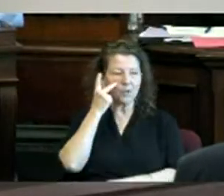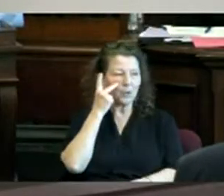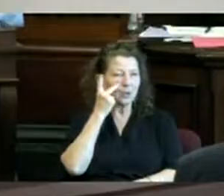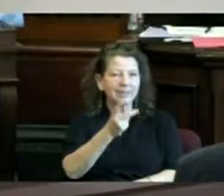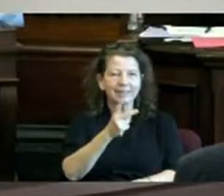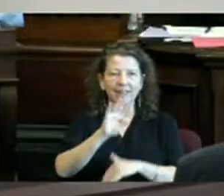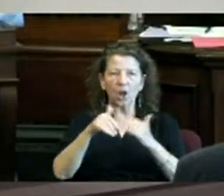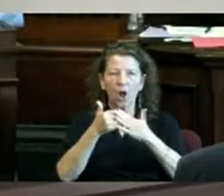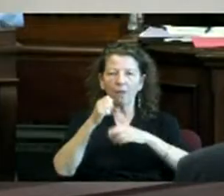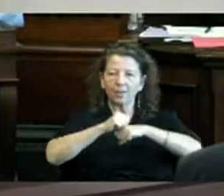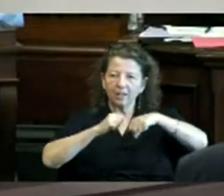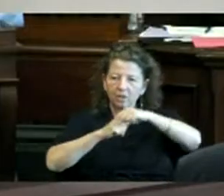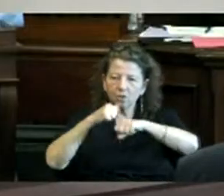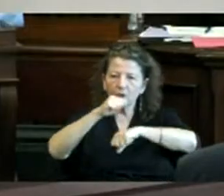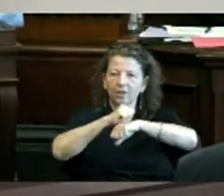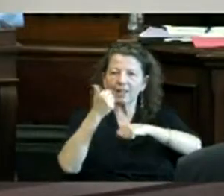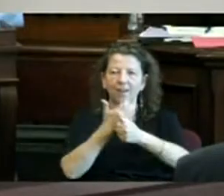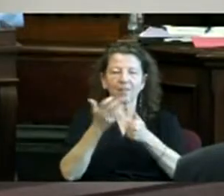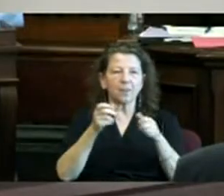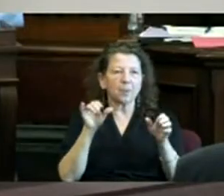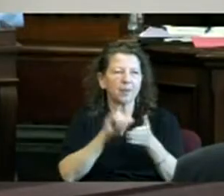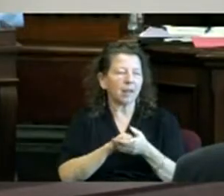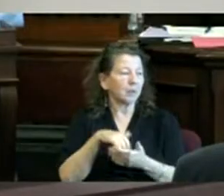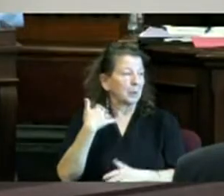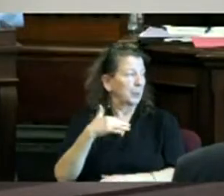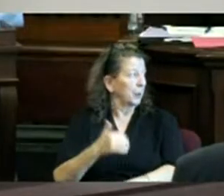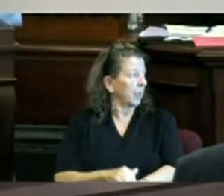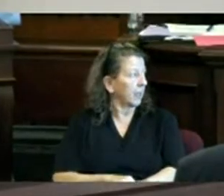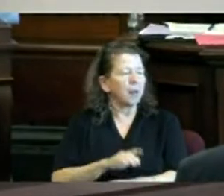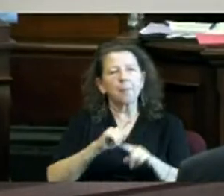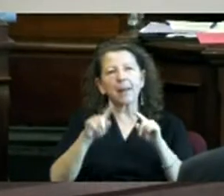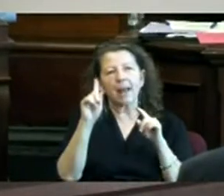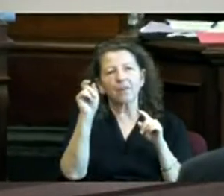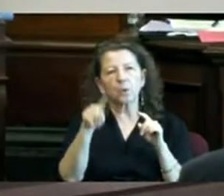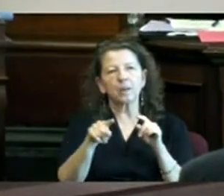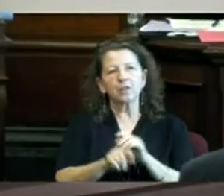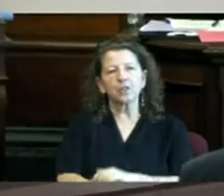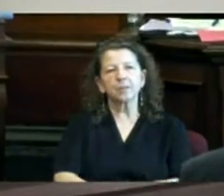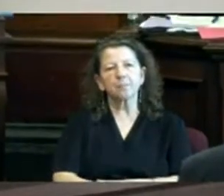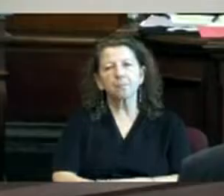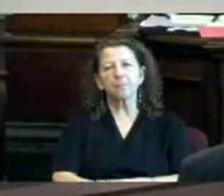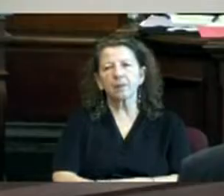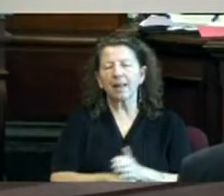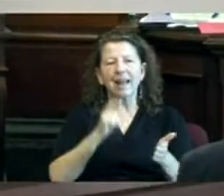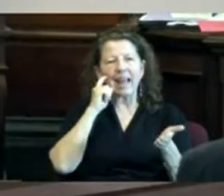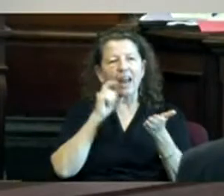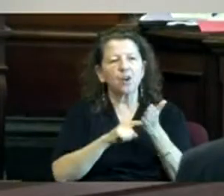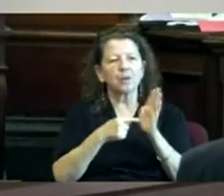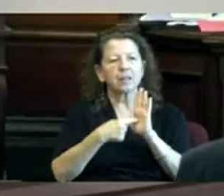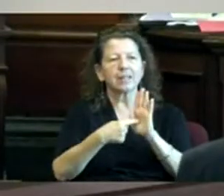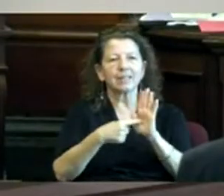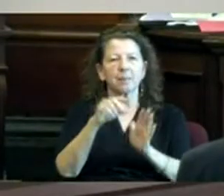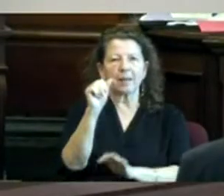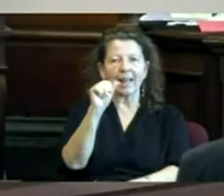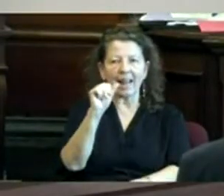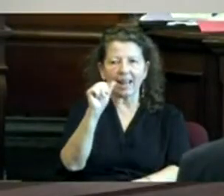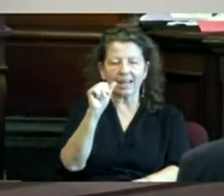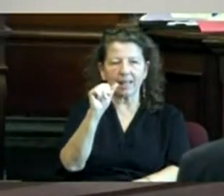It's a marvel to look at all of the masonry work that the construction people did, the